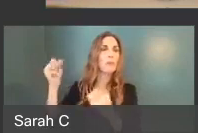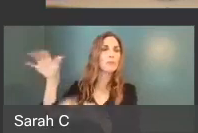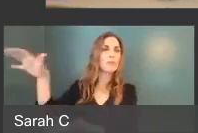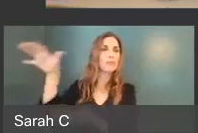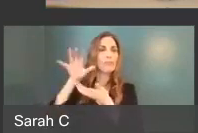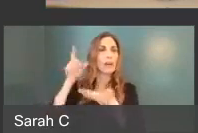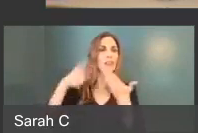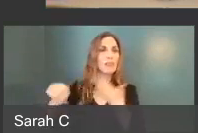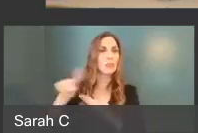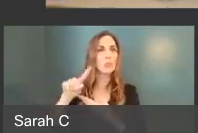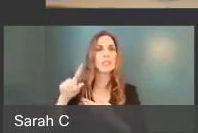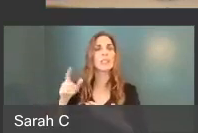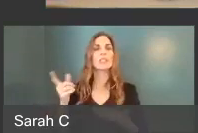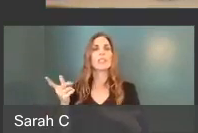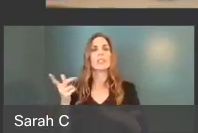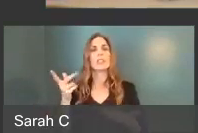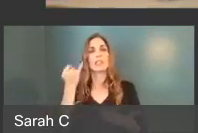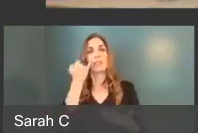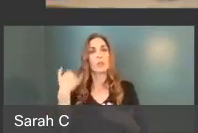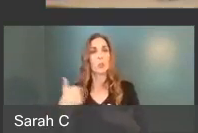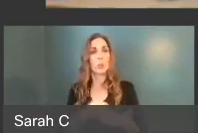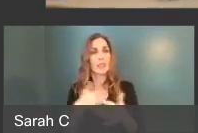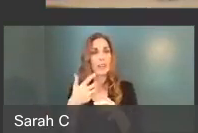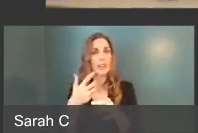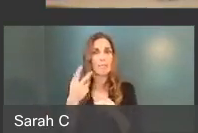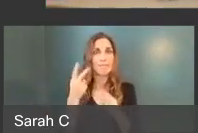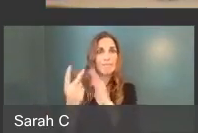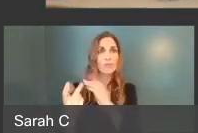and, you know, if we can get any indication of what we're going to receive the following week.